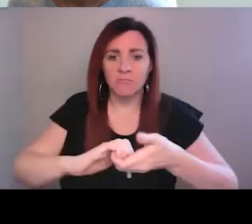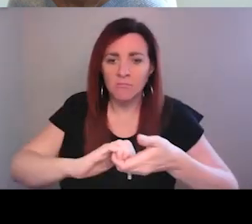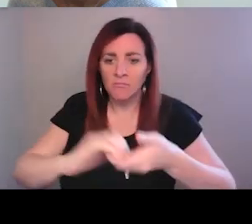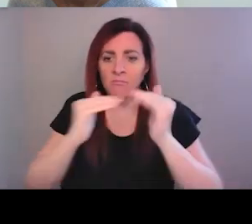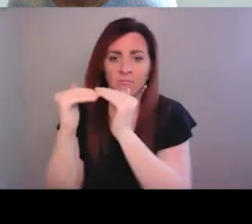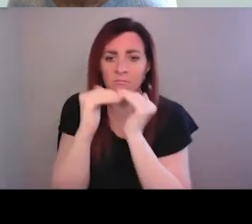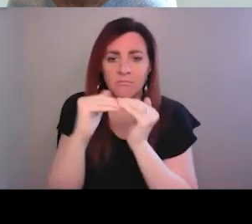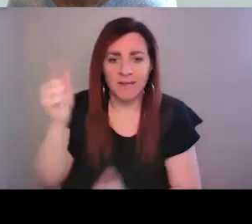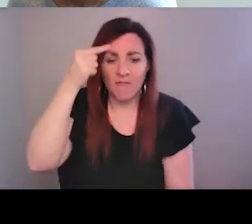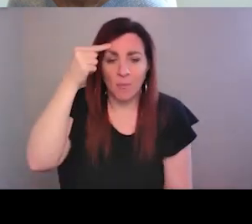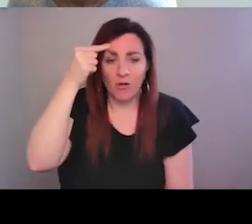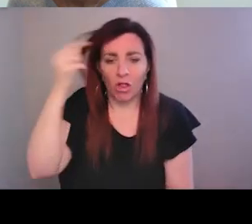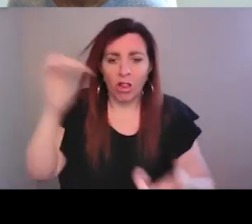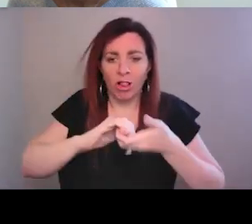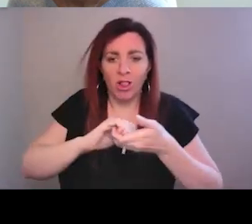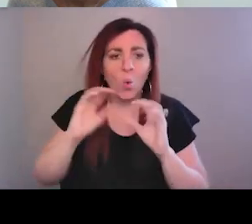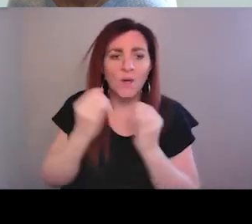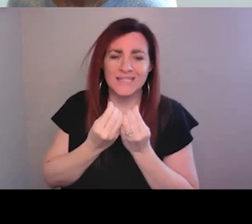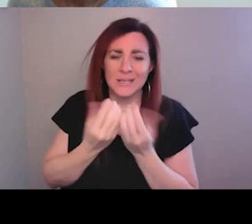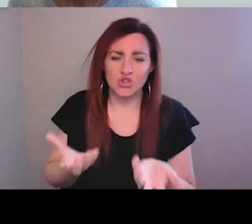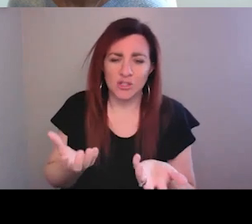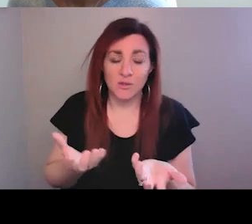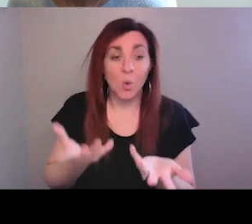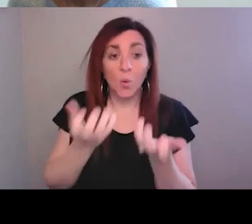SO WE WOULD LIKE TO SEE MORE INVESTMENTS ACROSS THE ENTIRE